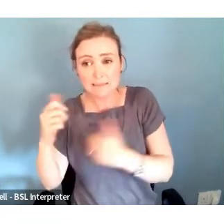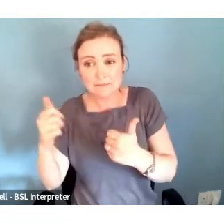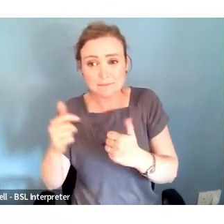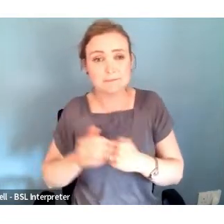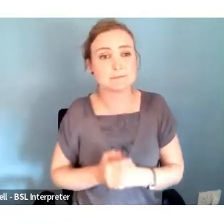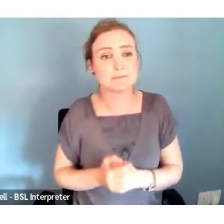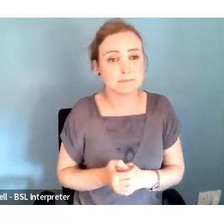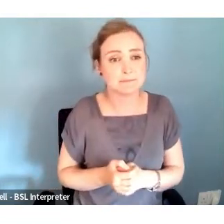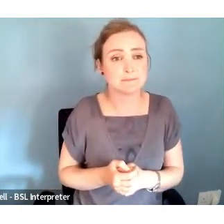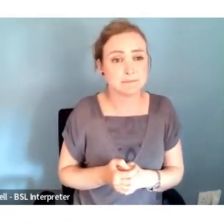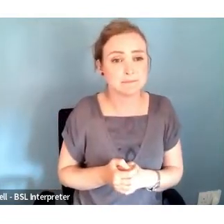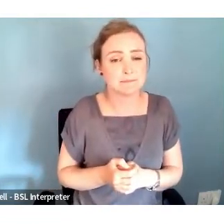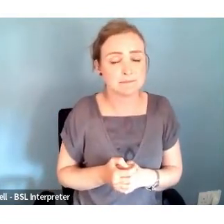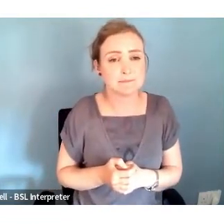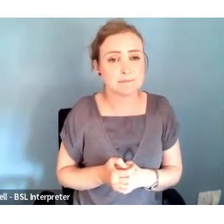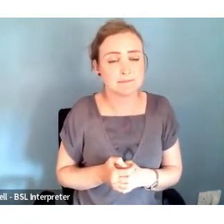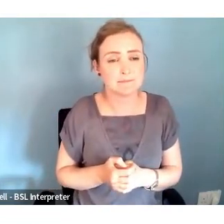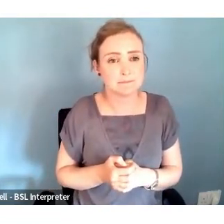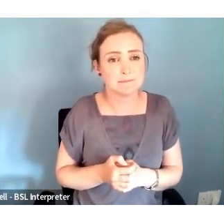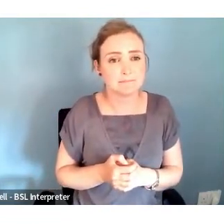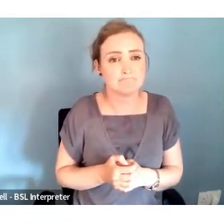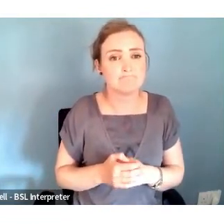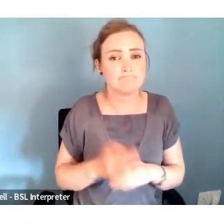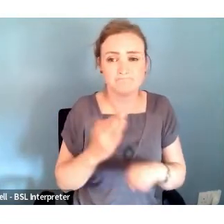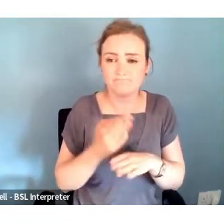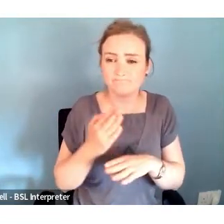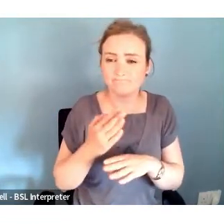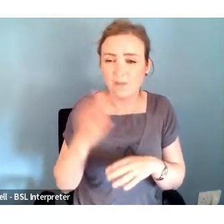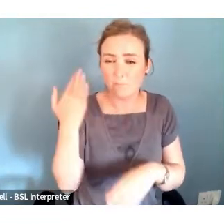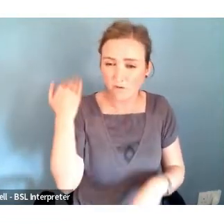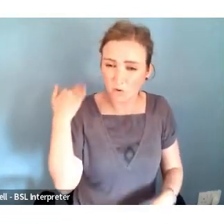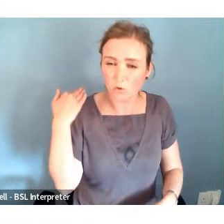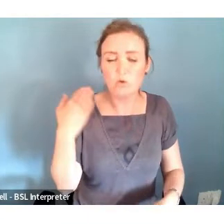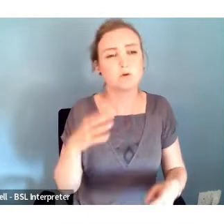. We talked about the job